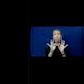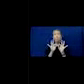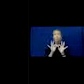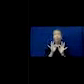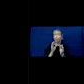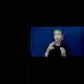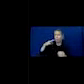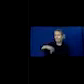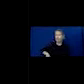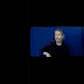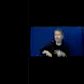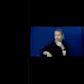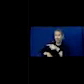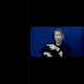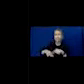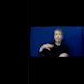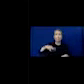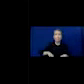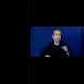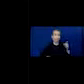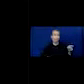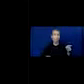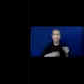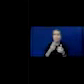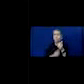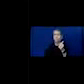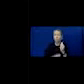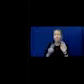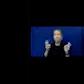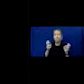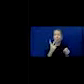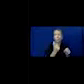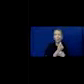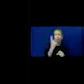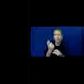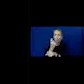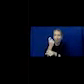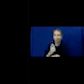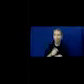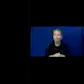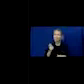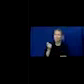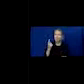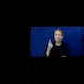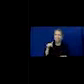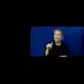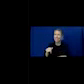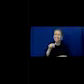the individual job seeker and the business owner or manager. This is not a charity approach to businesses.